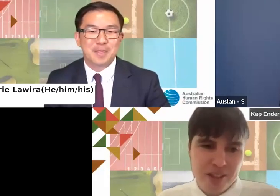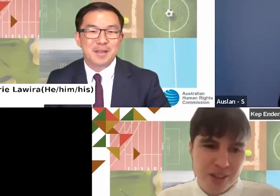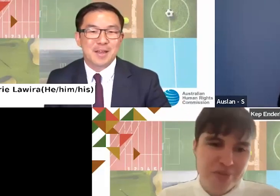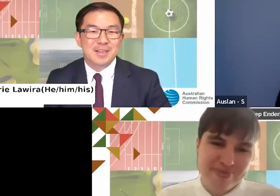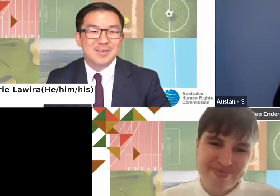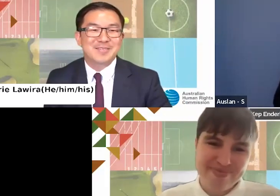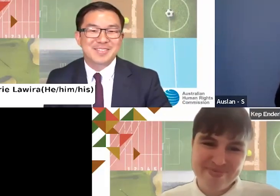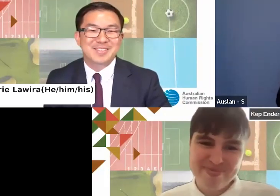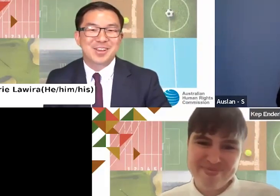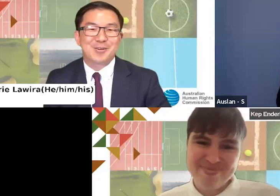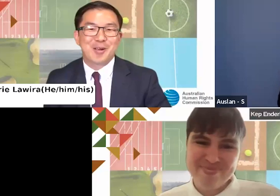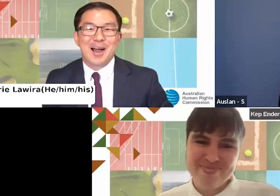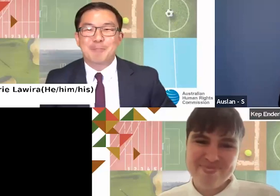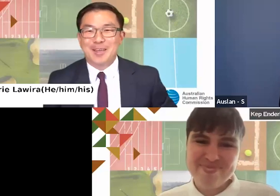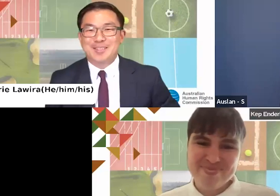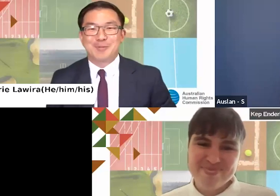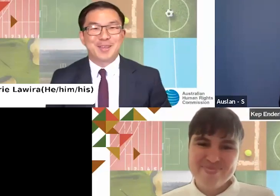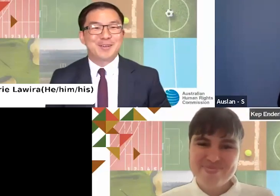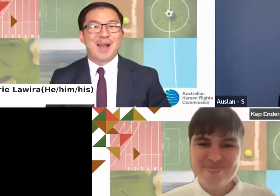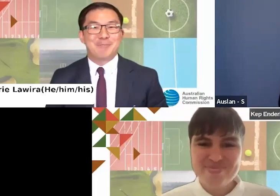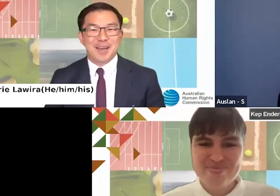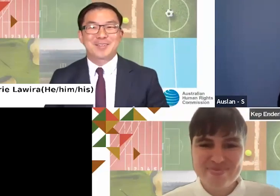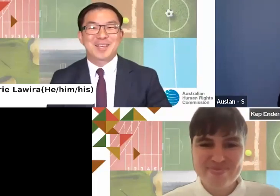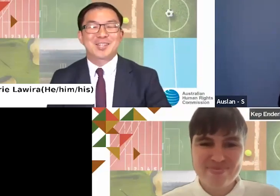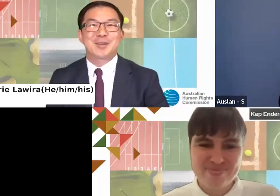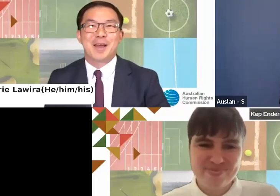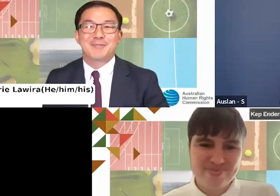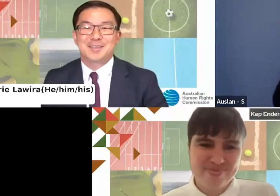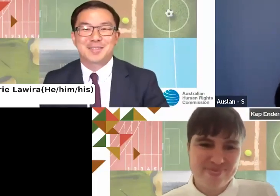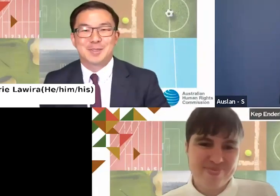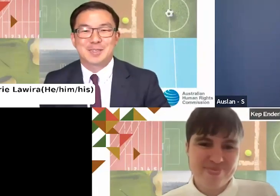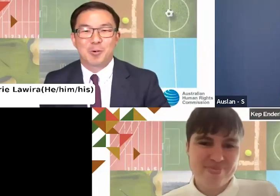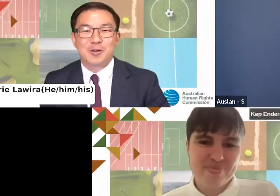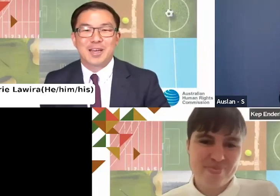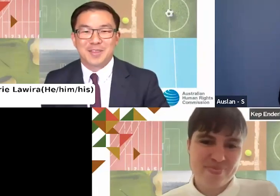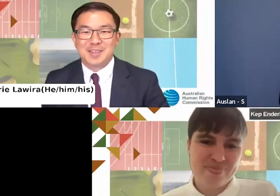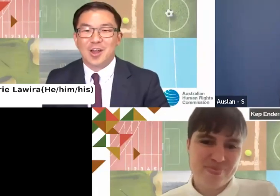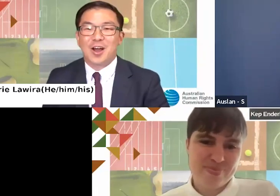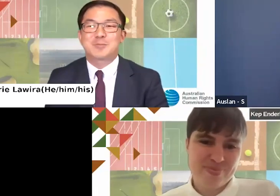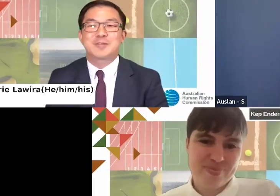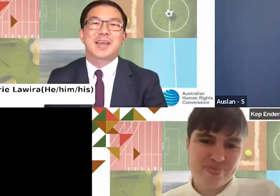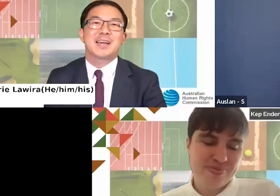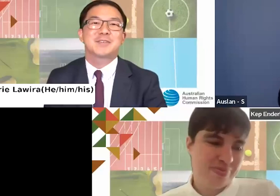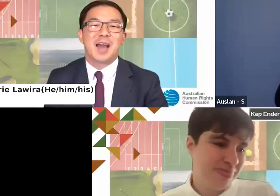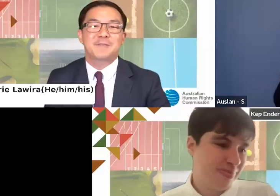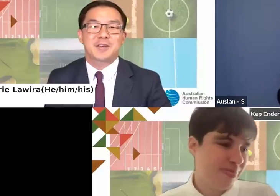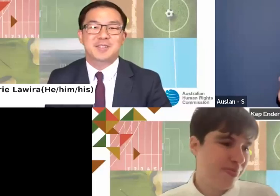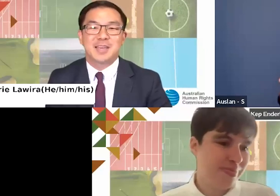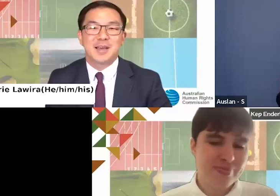Thank you. So we are pleased to bring you a panel discussion about racism in sport, and this aligns with decades of advocacy